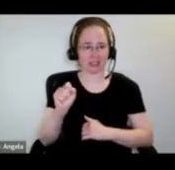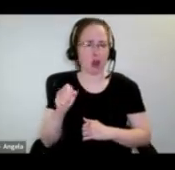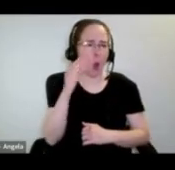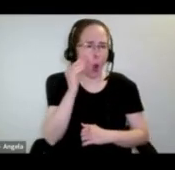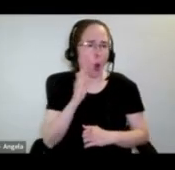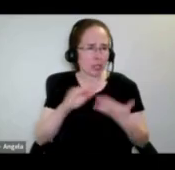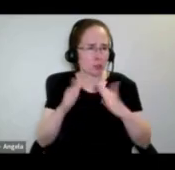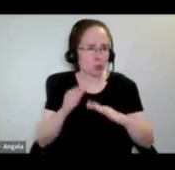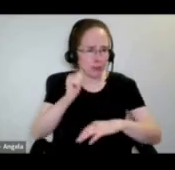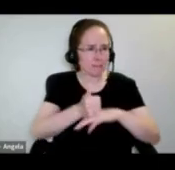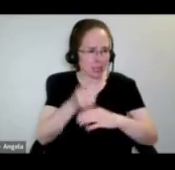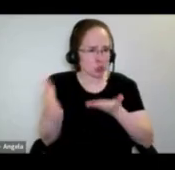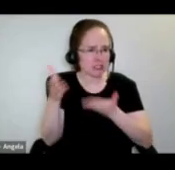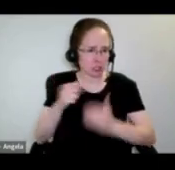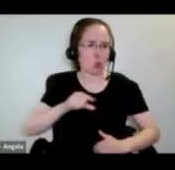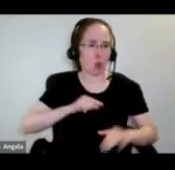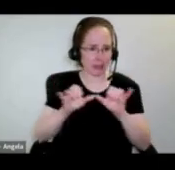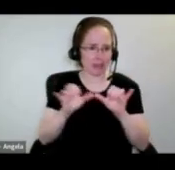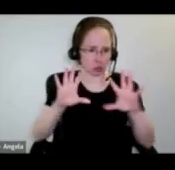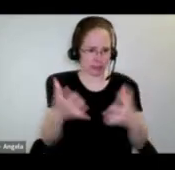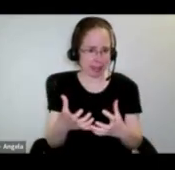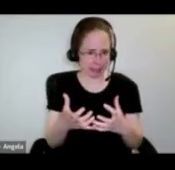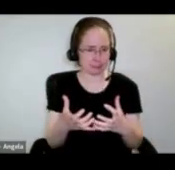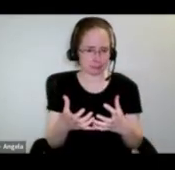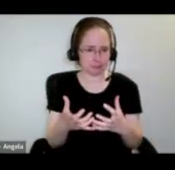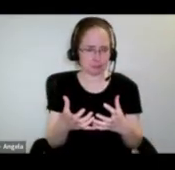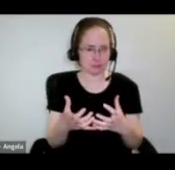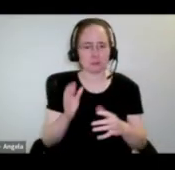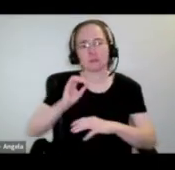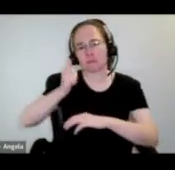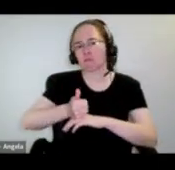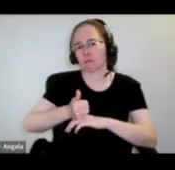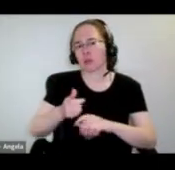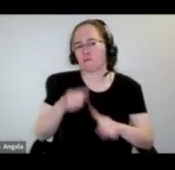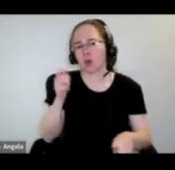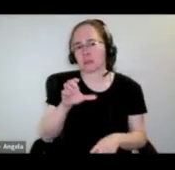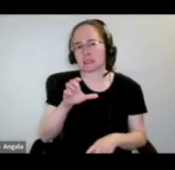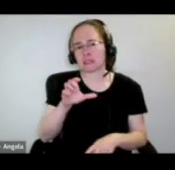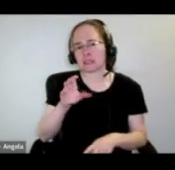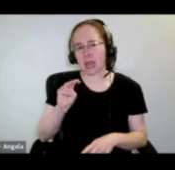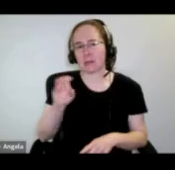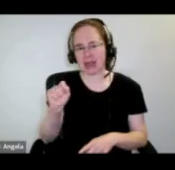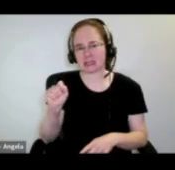Rosa Plasencia: NCI is included in the HCBS, which is the Home and Community-Based Services Quality Measure Set.